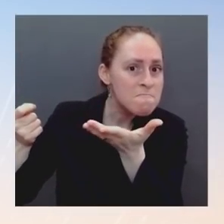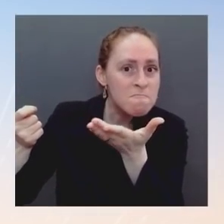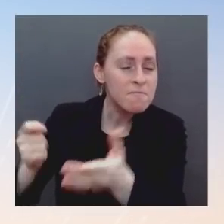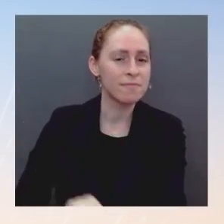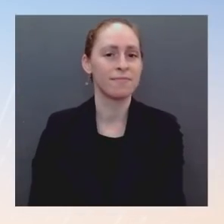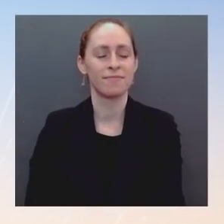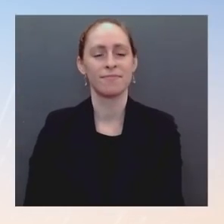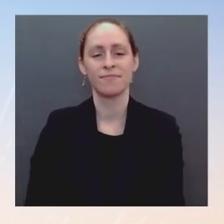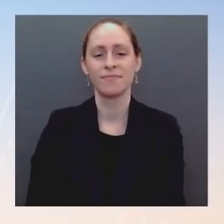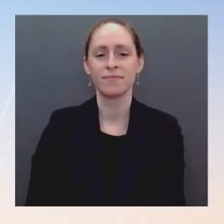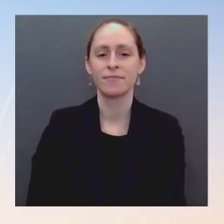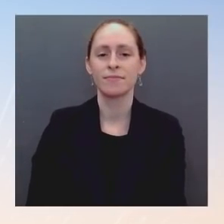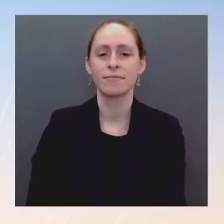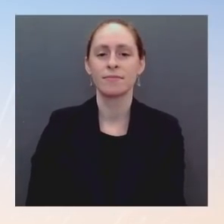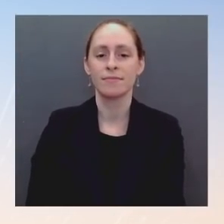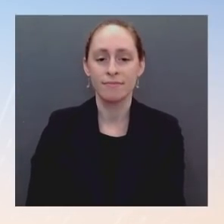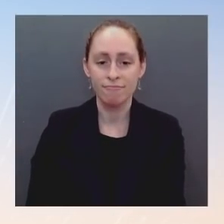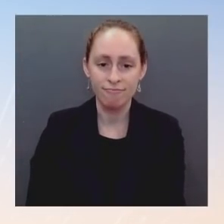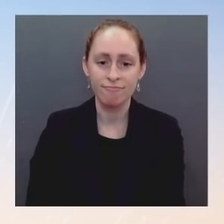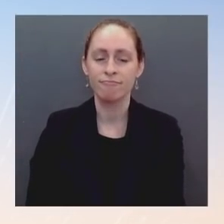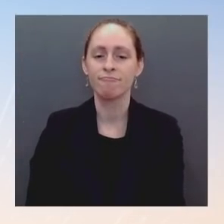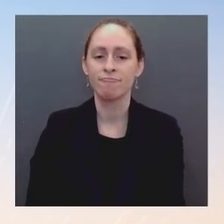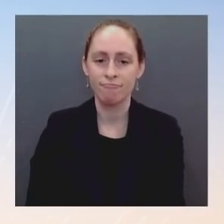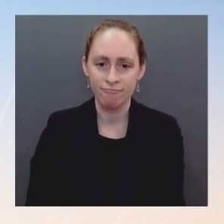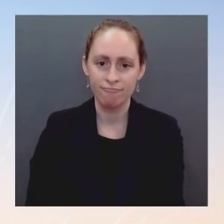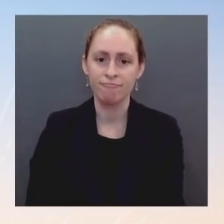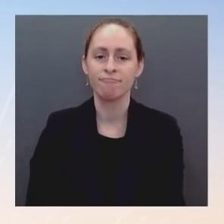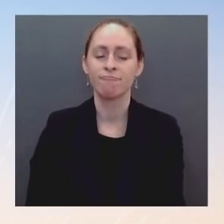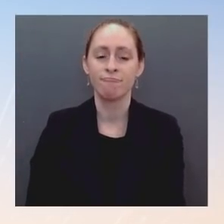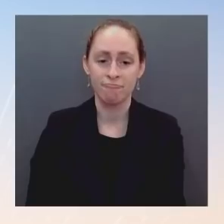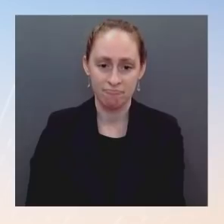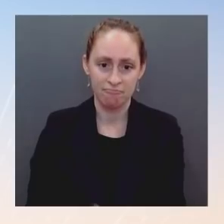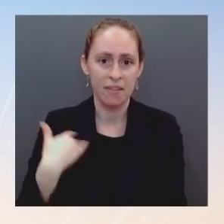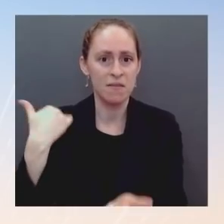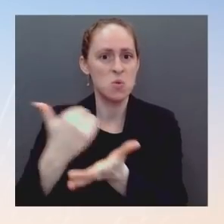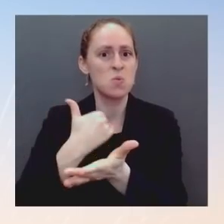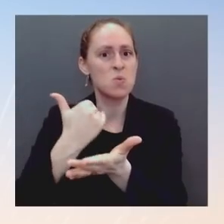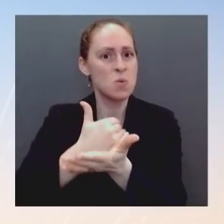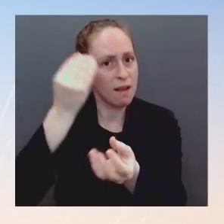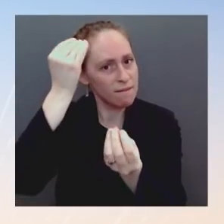So, as you have heard the President say, he is --